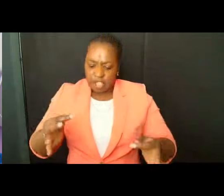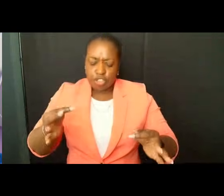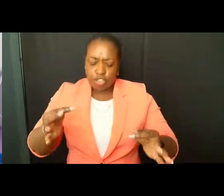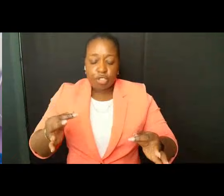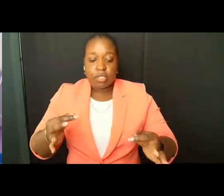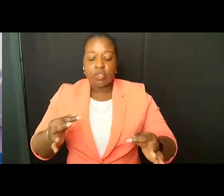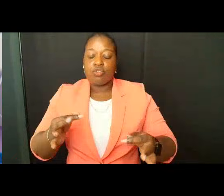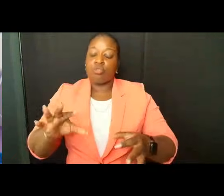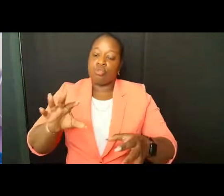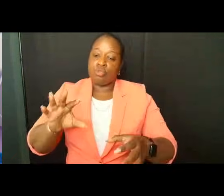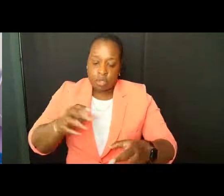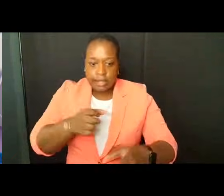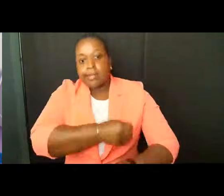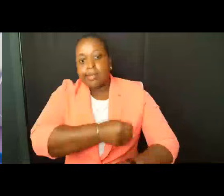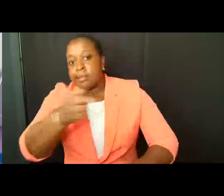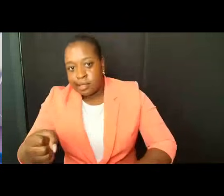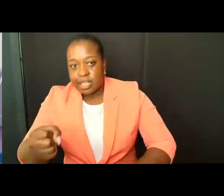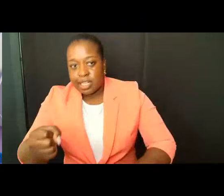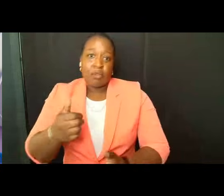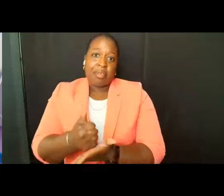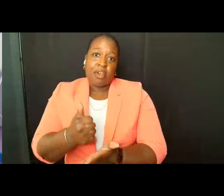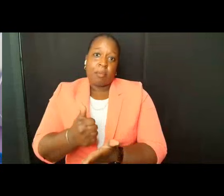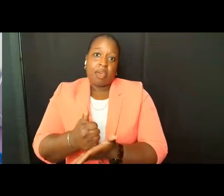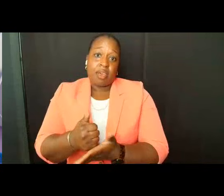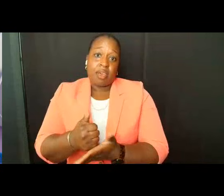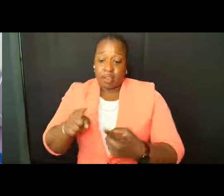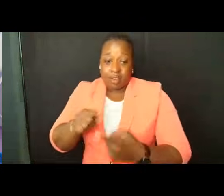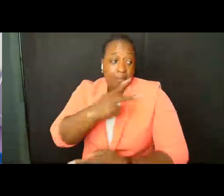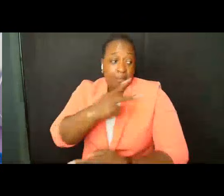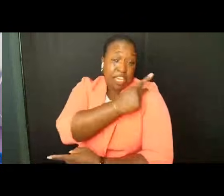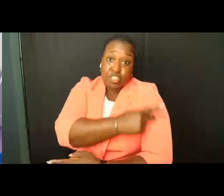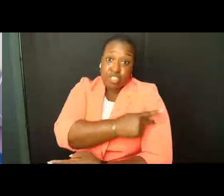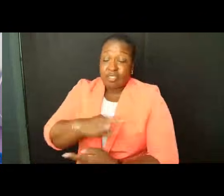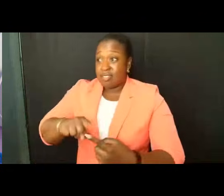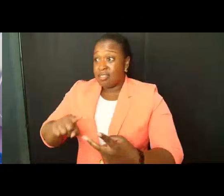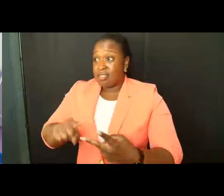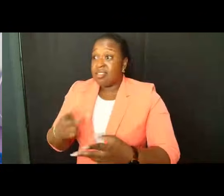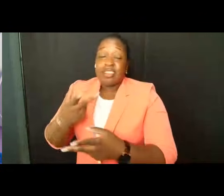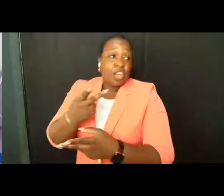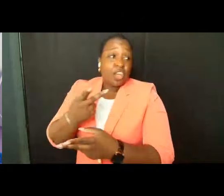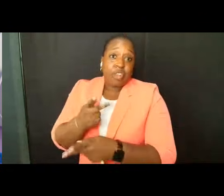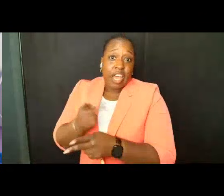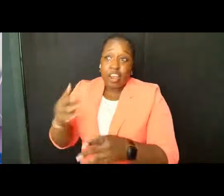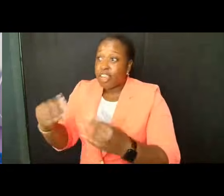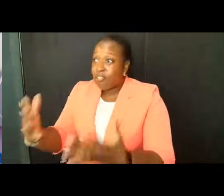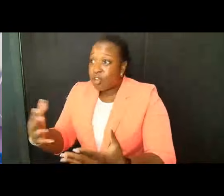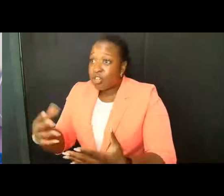that that really is patient and their caregivers and the providers and all of the discussion